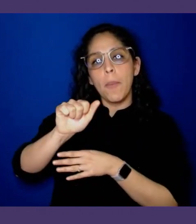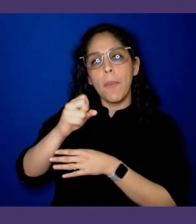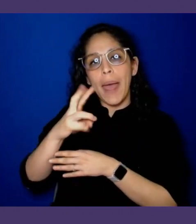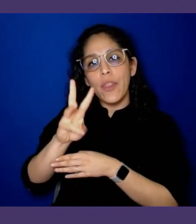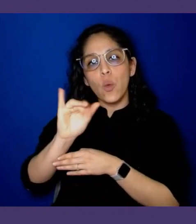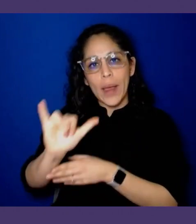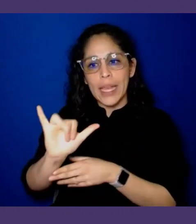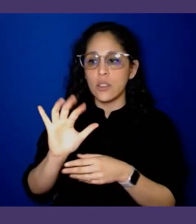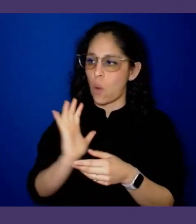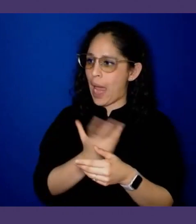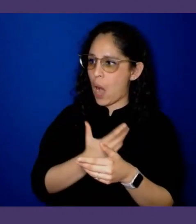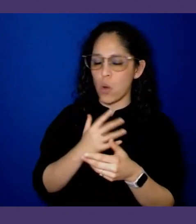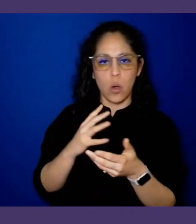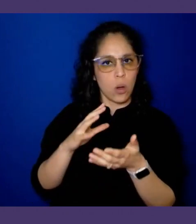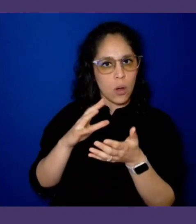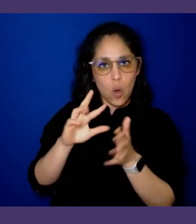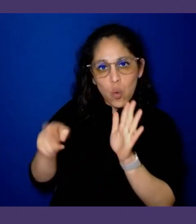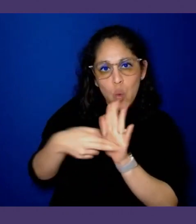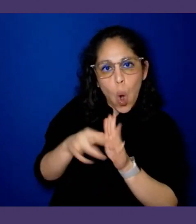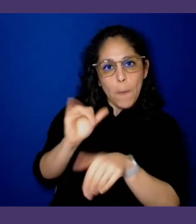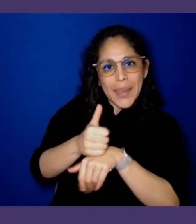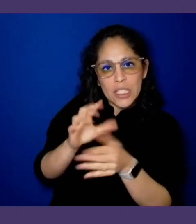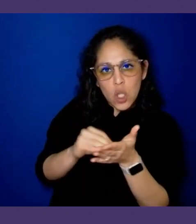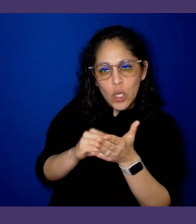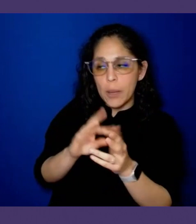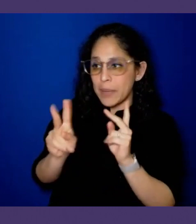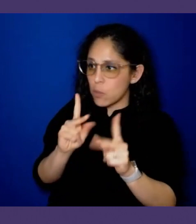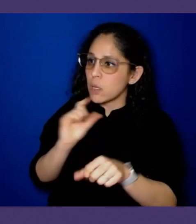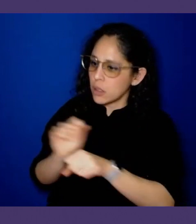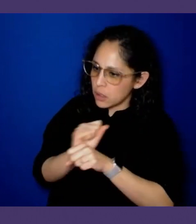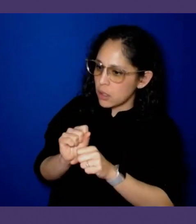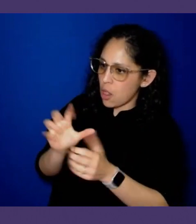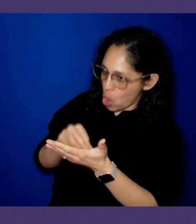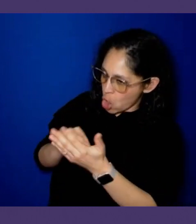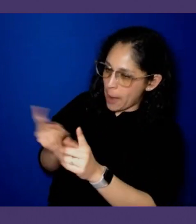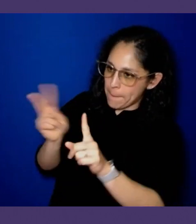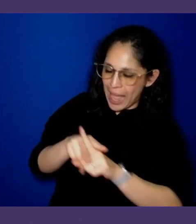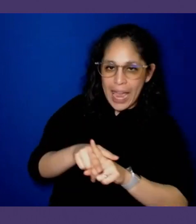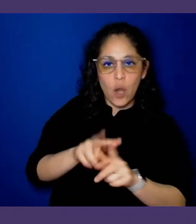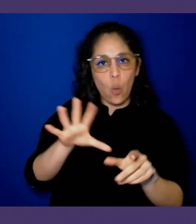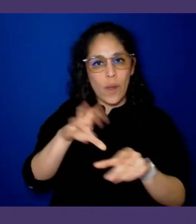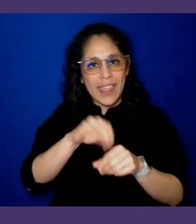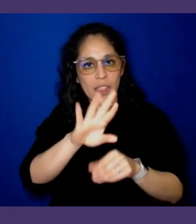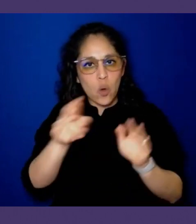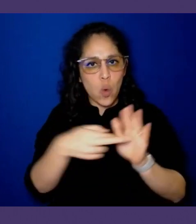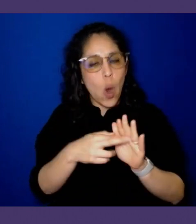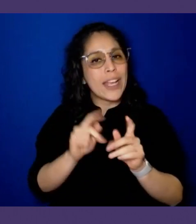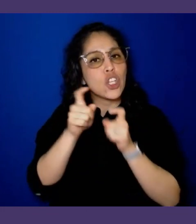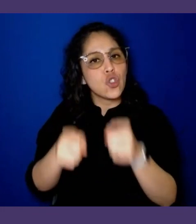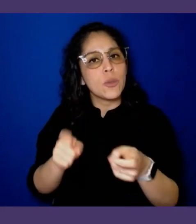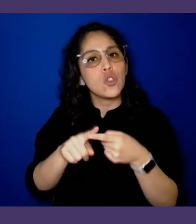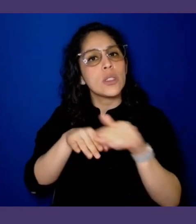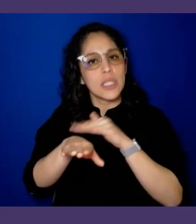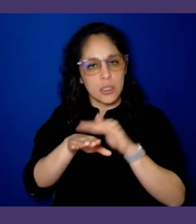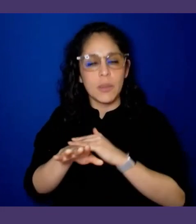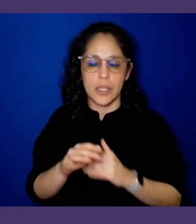so that people can learn how to have success in their roles, and how they do contribute to accessibility. Carie Fisher: That's amazing.